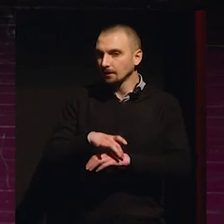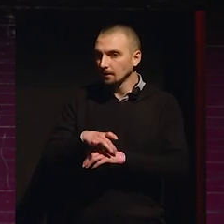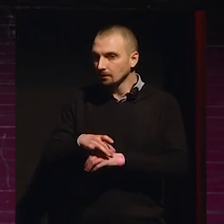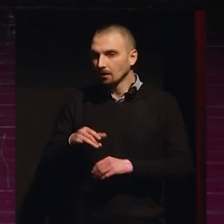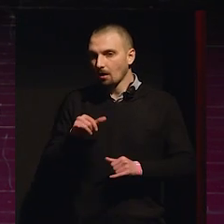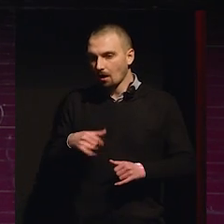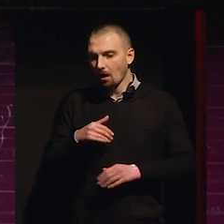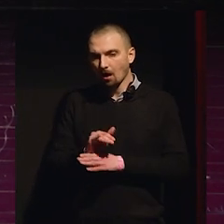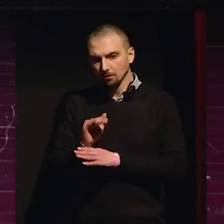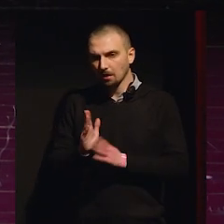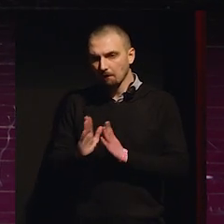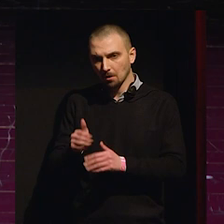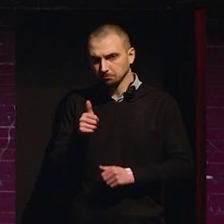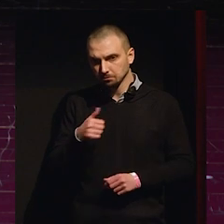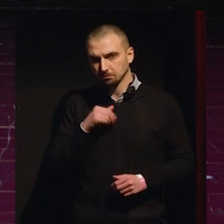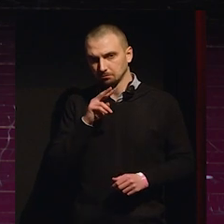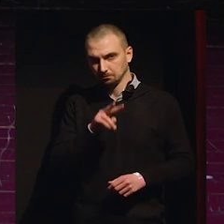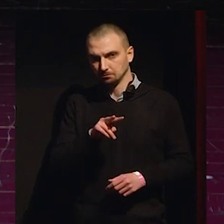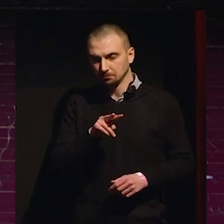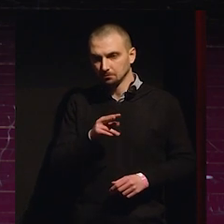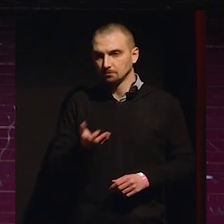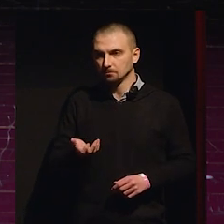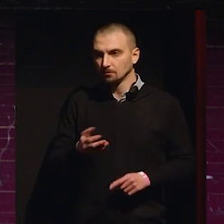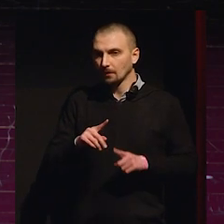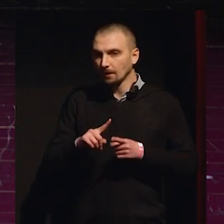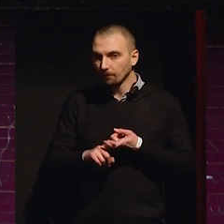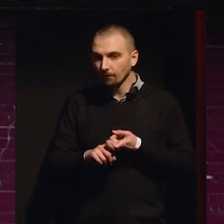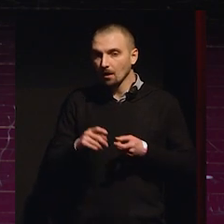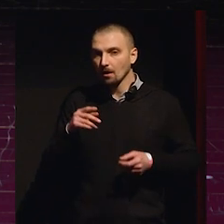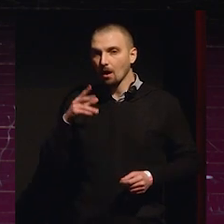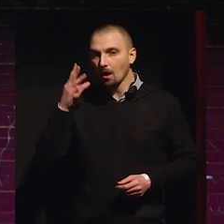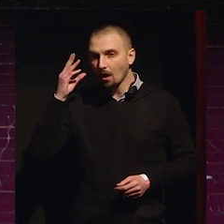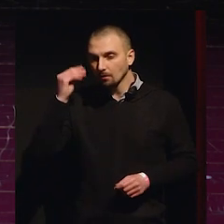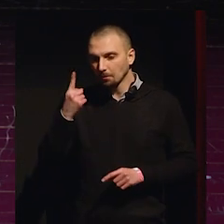can they get on with their lives. After a while, I realized that